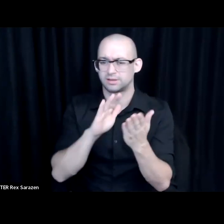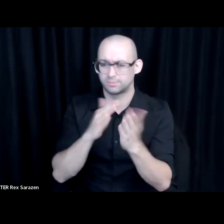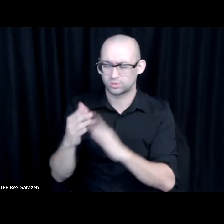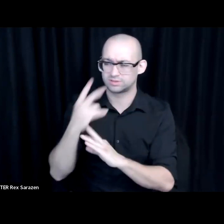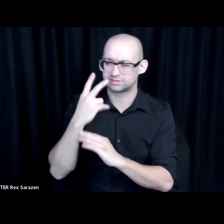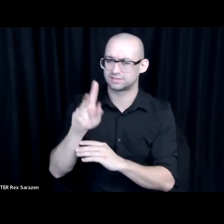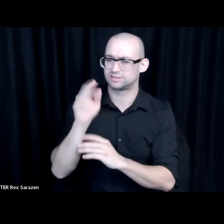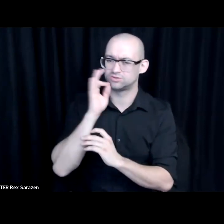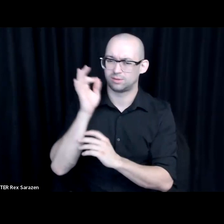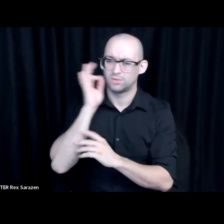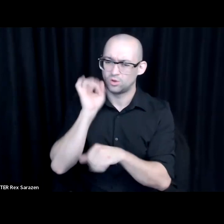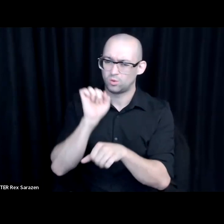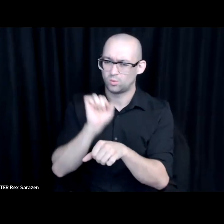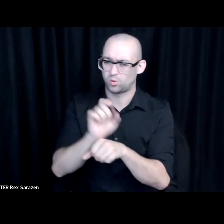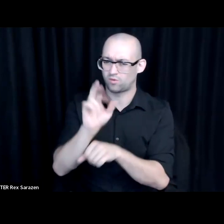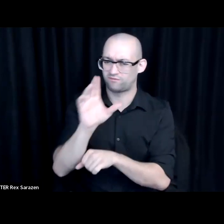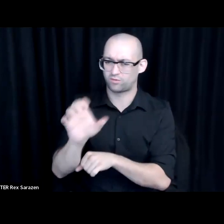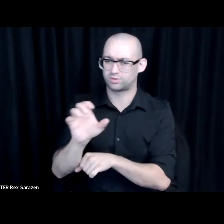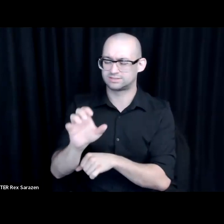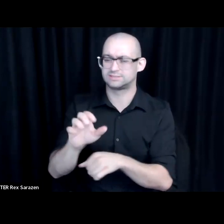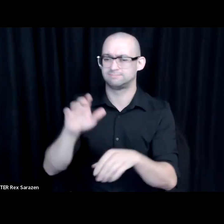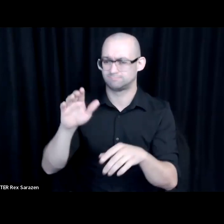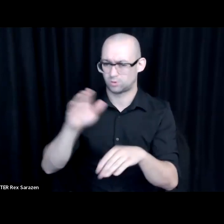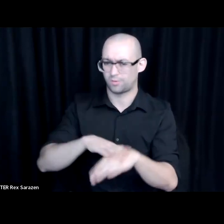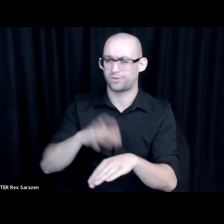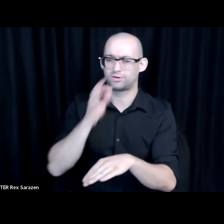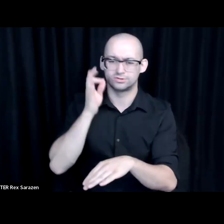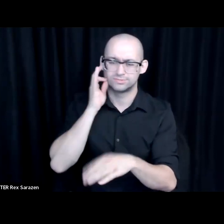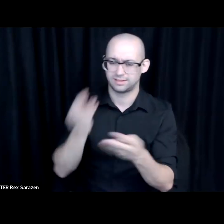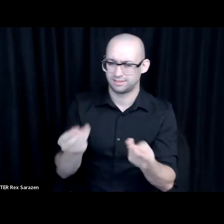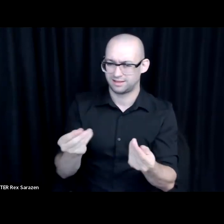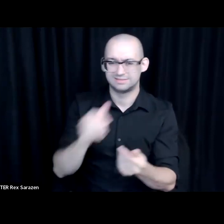unable to do so with a lack of broader community supports and infrastructure and off-reservation